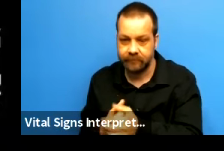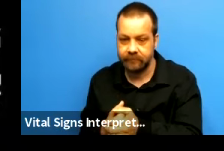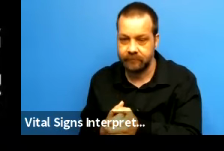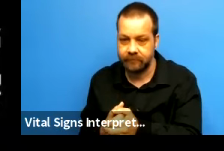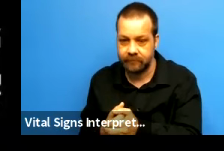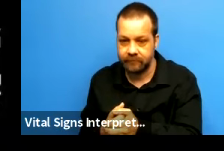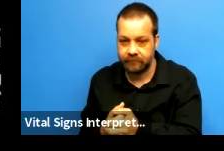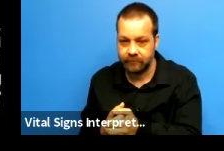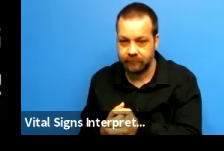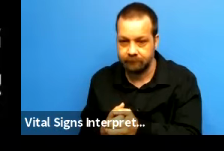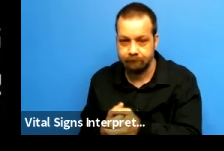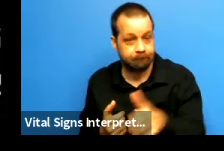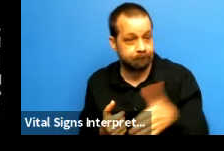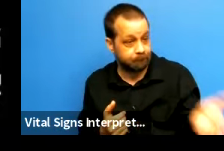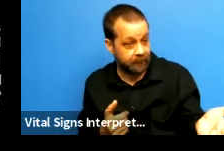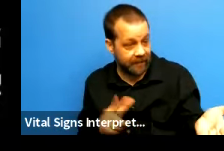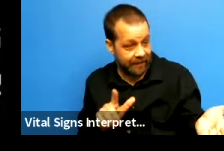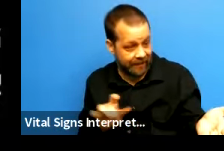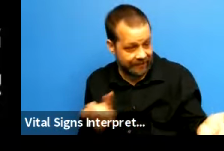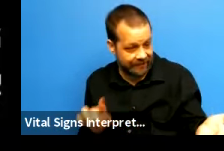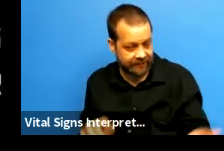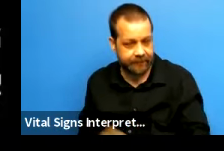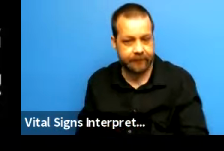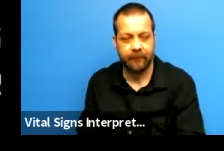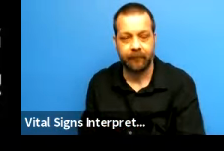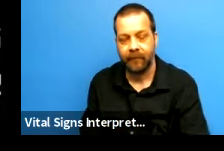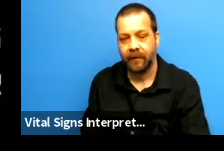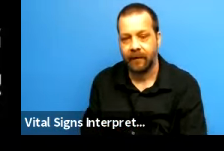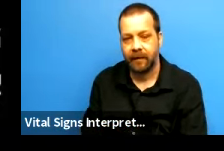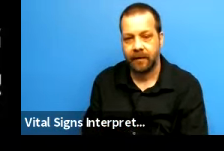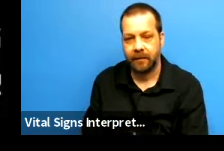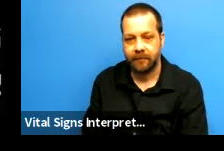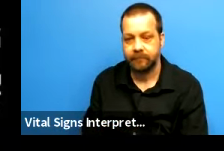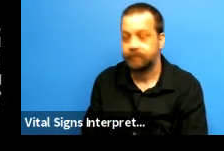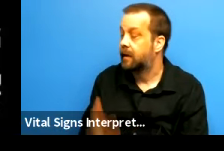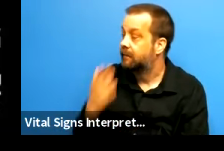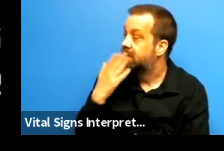Liz Persaud: I'm glad that you mentioned how proactive Georgia Tech is